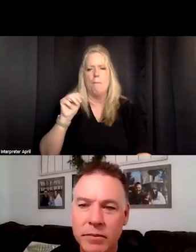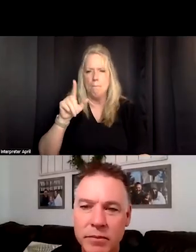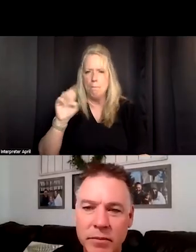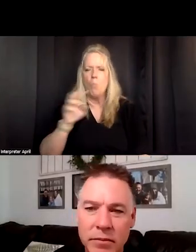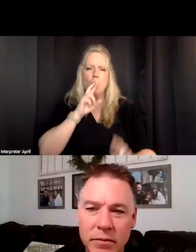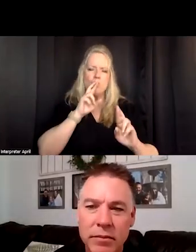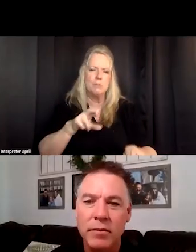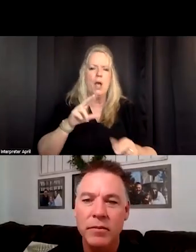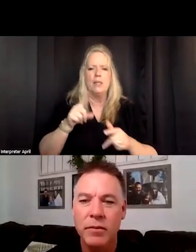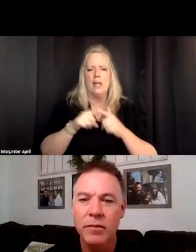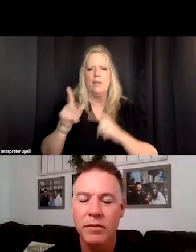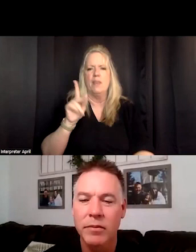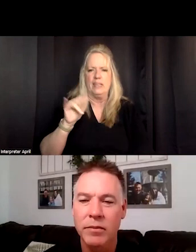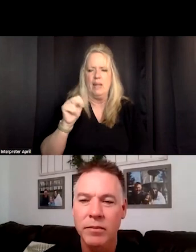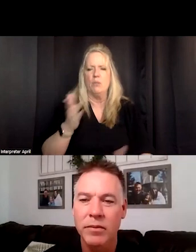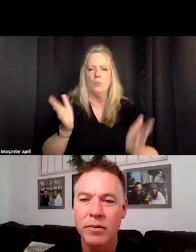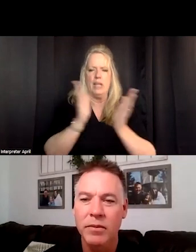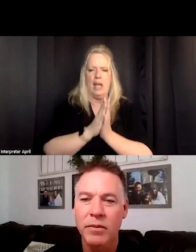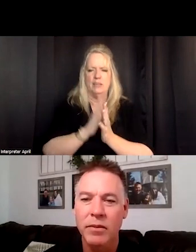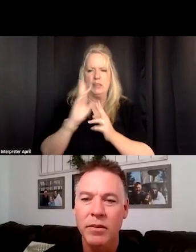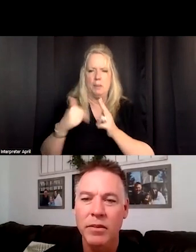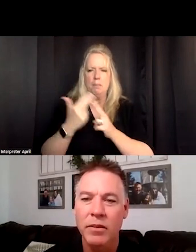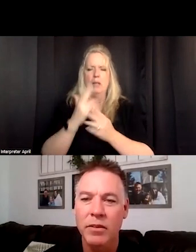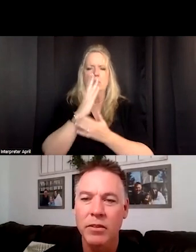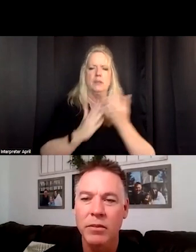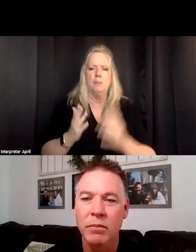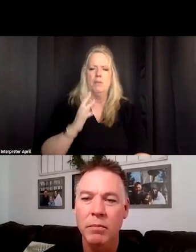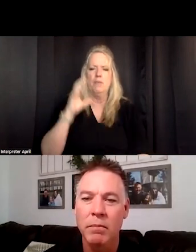AND THEN KEVIN WAS ASKING ABOUT, WHAT, WHAT, SOME OF THE ASSUMPTIONS ARE BASED ON IN TERMS